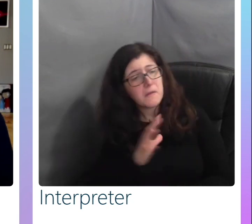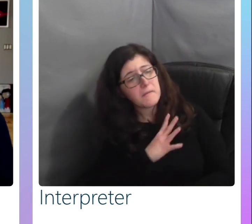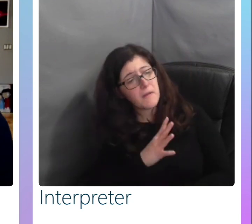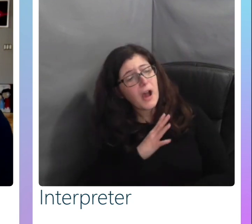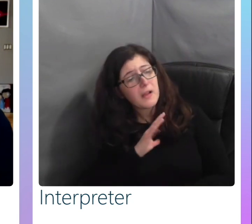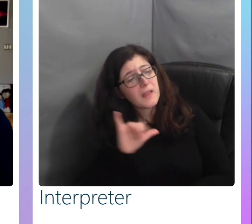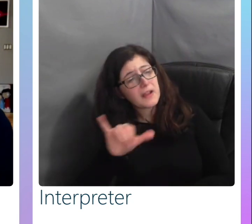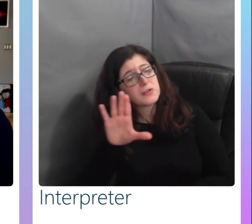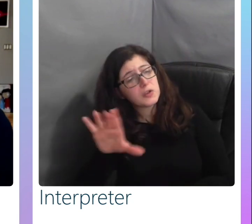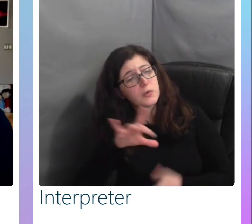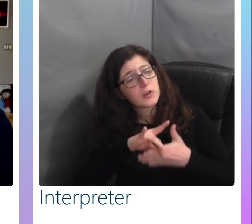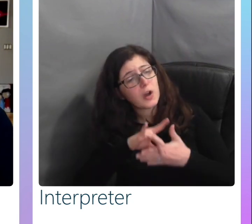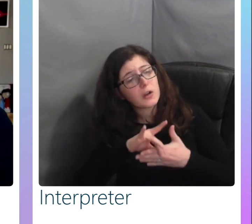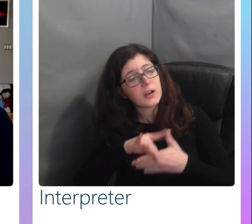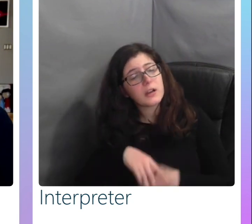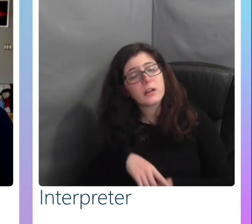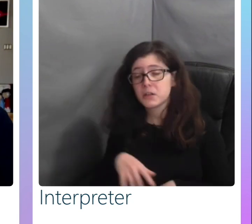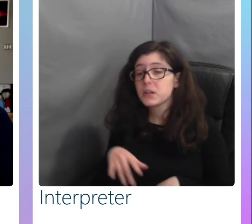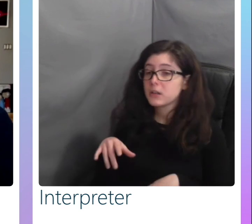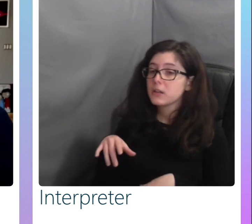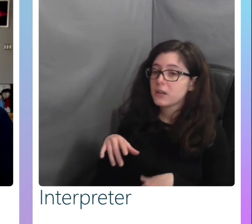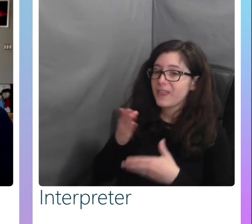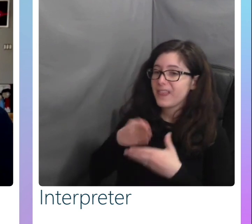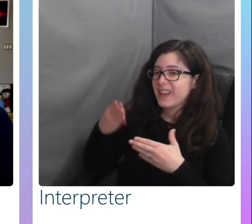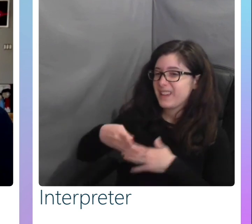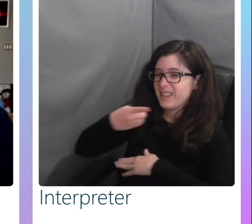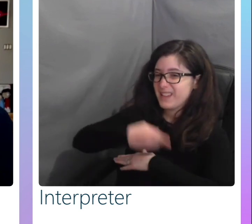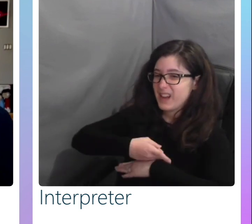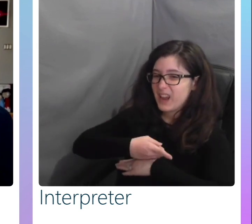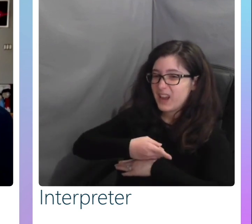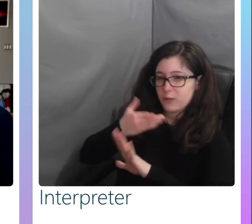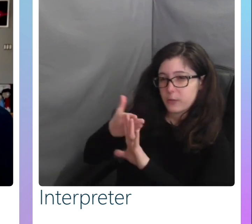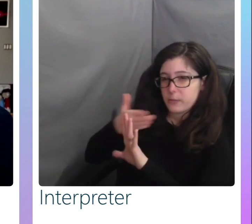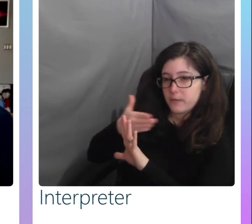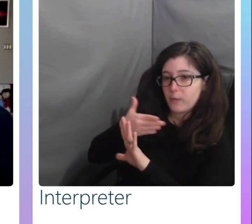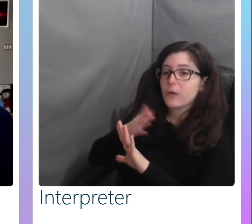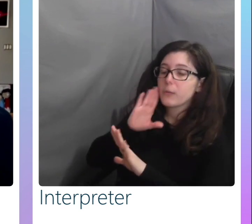available on the specific session page for your talk.